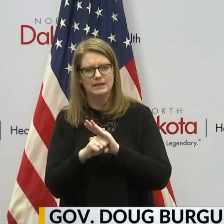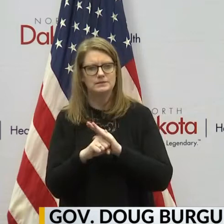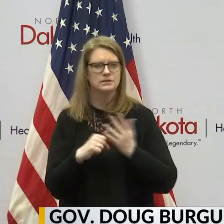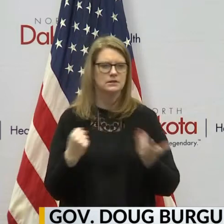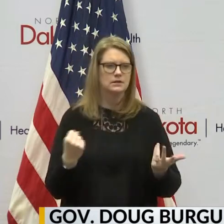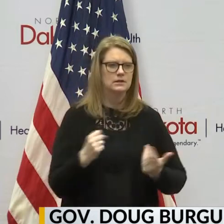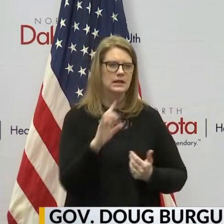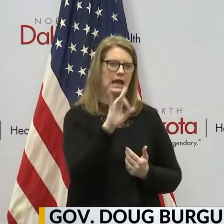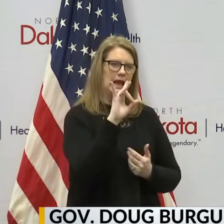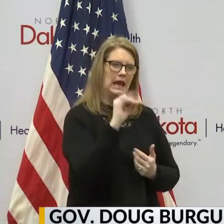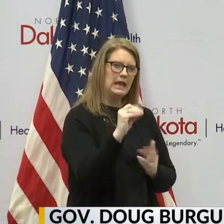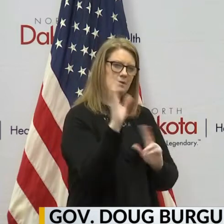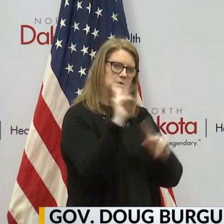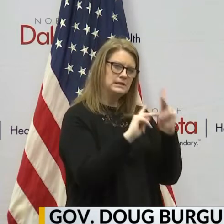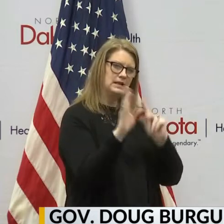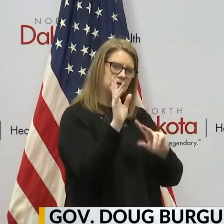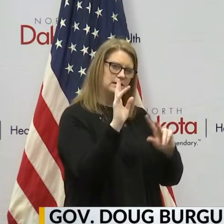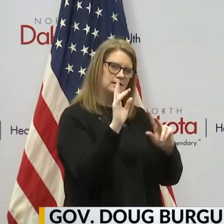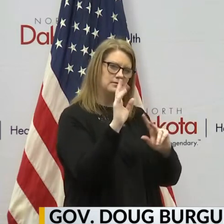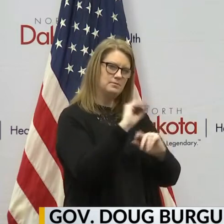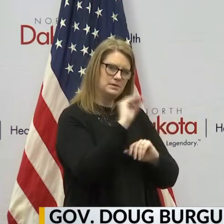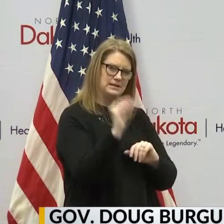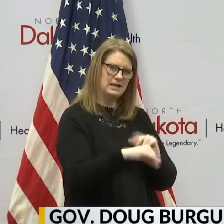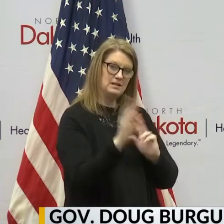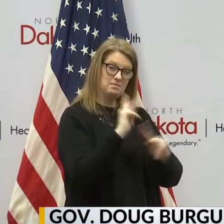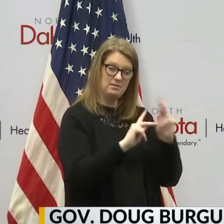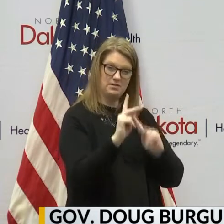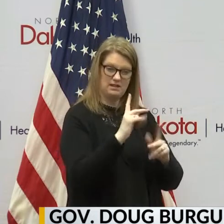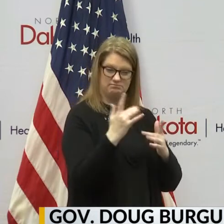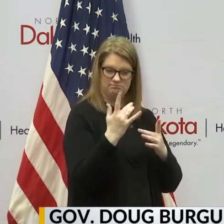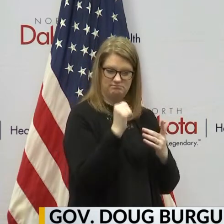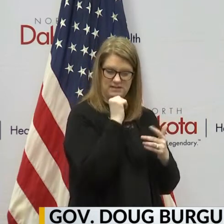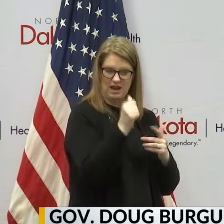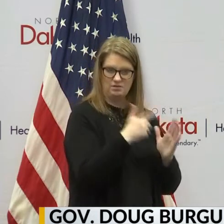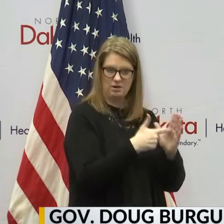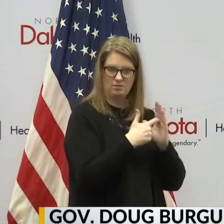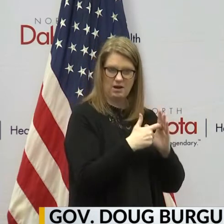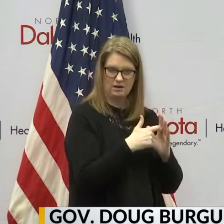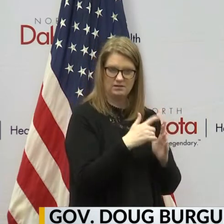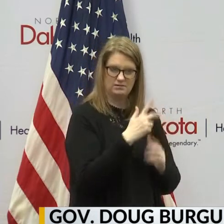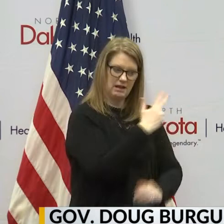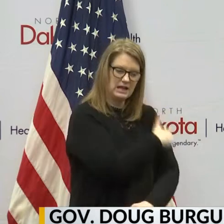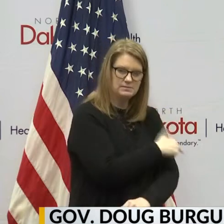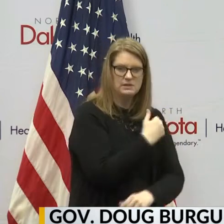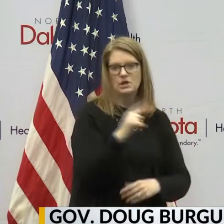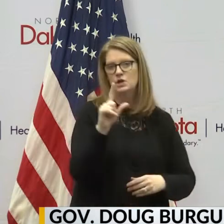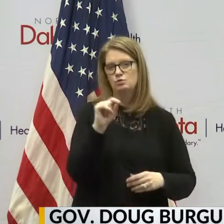IS TO TALK ABOUT TWO THINGS, WE CAN LOOK AT OTHER COUNTRIES AND NO, OTHER STATES AND KNOW THAT